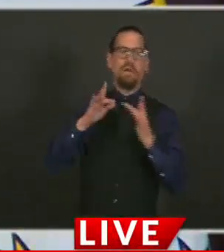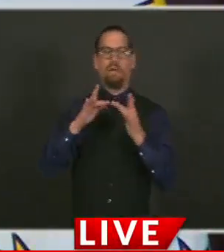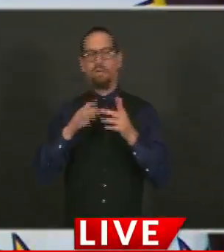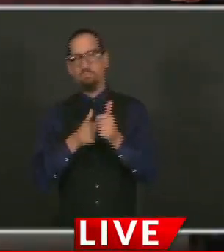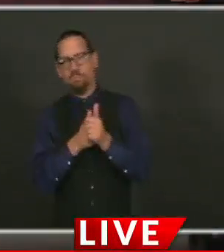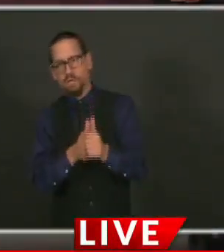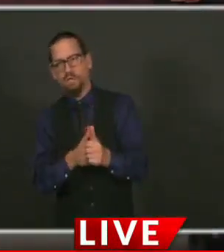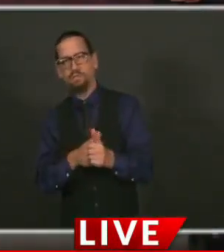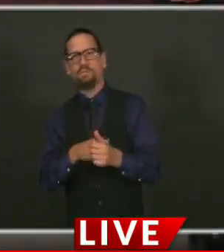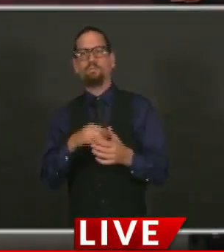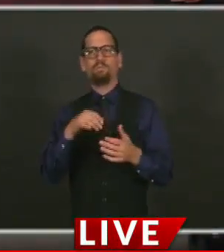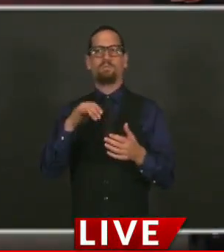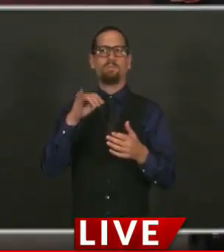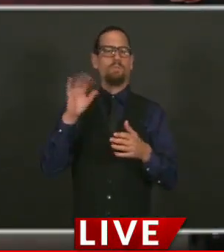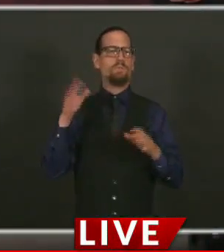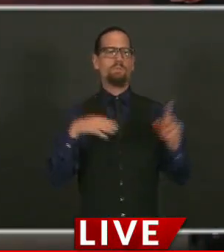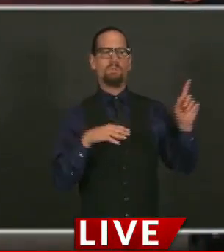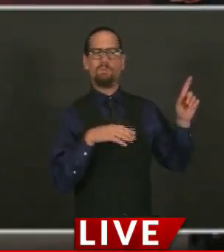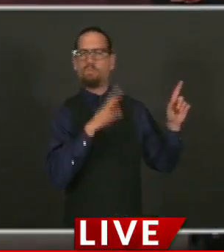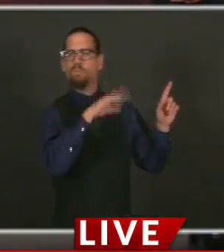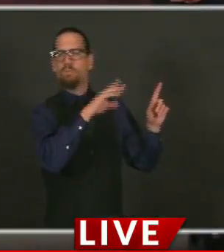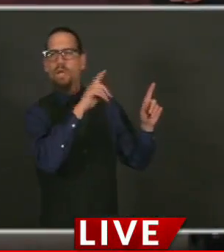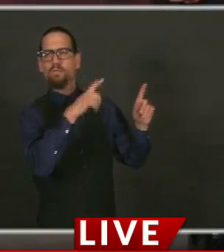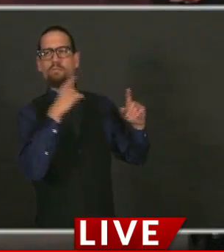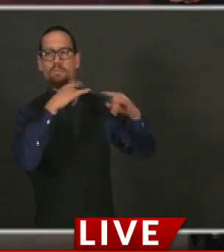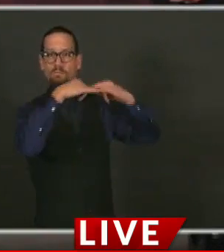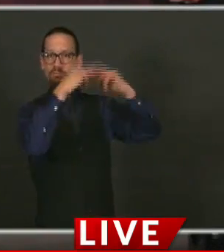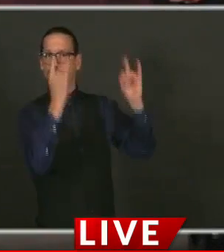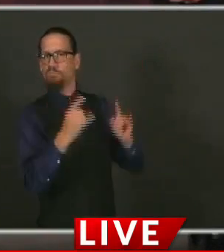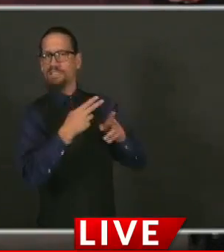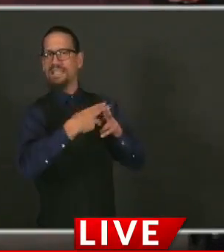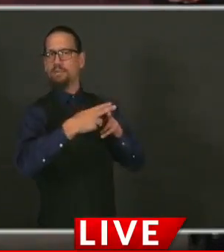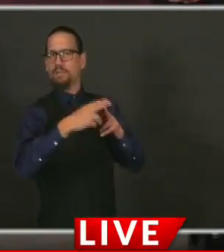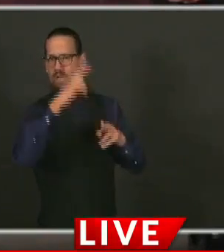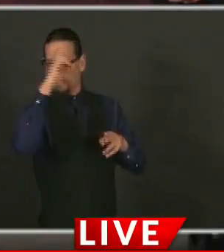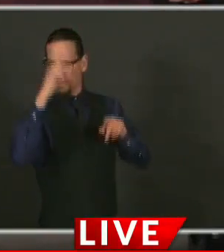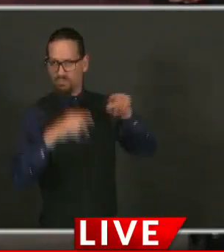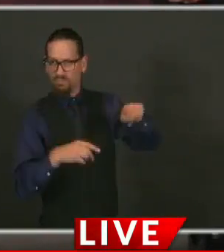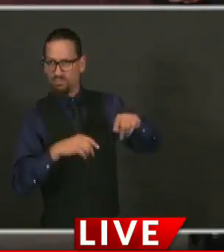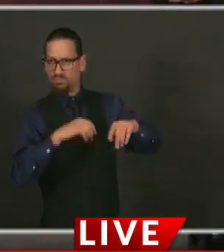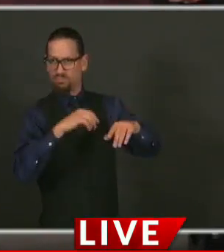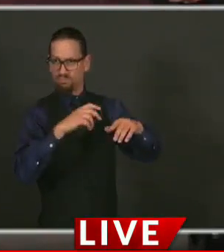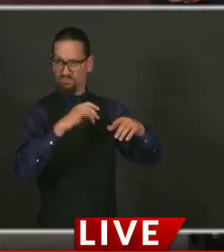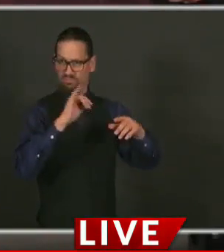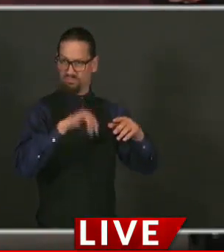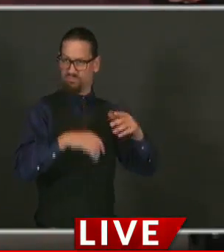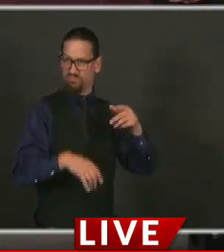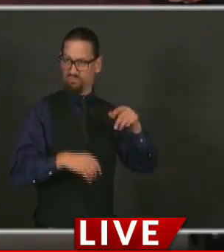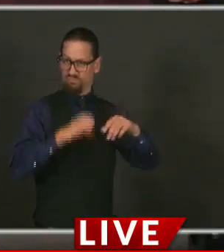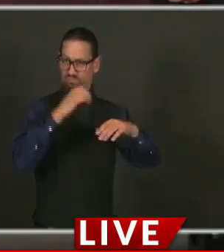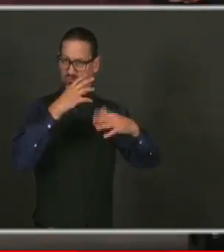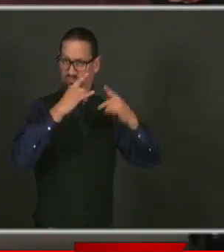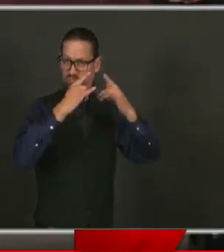ONE QUARTER BILLION DOLLARS ON TESTING AND CONTACT TRACING, ETC. A QUESTION ABOUT FIELD